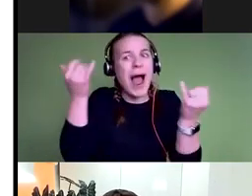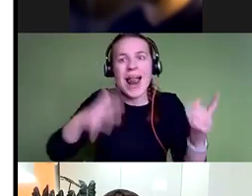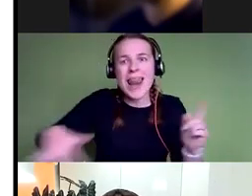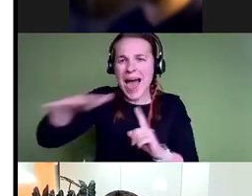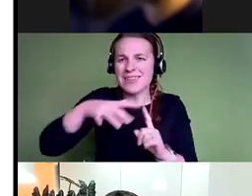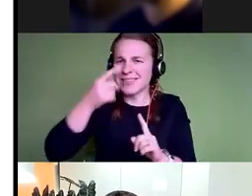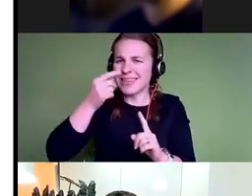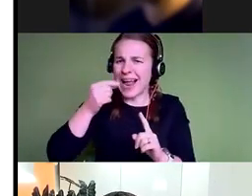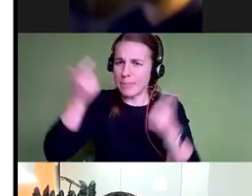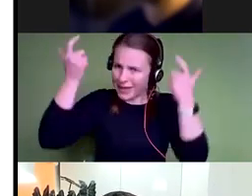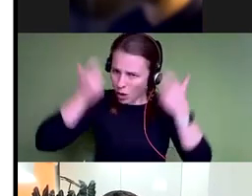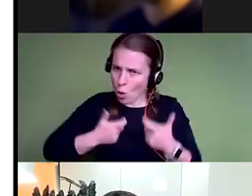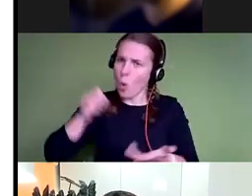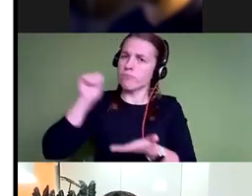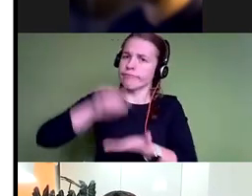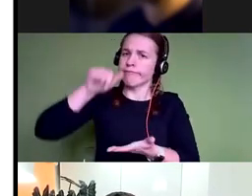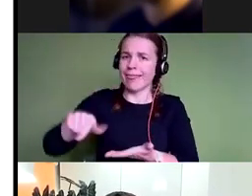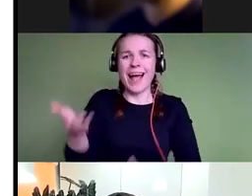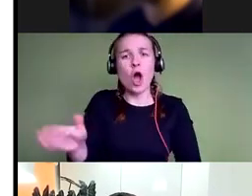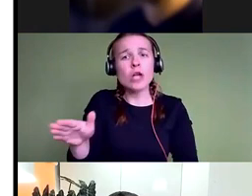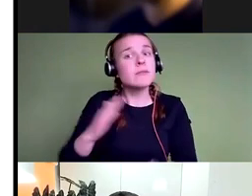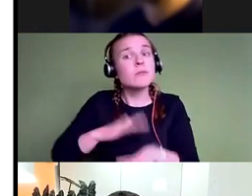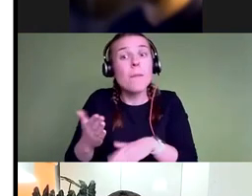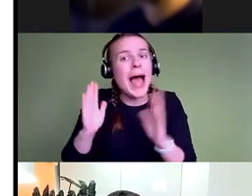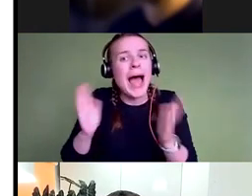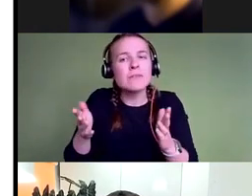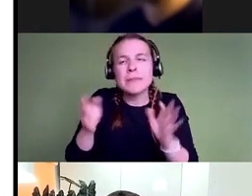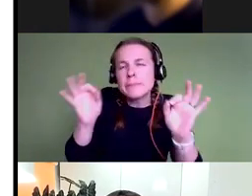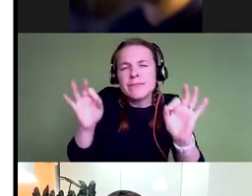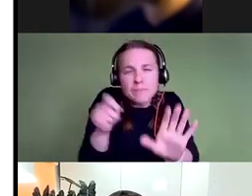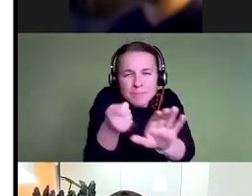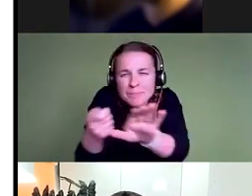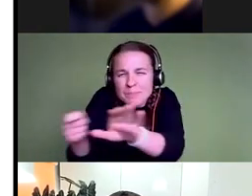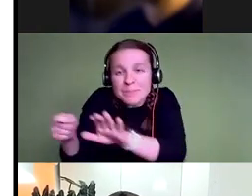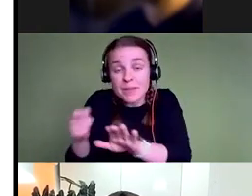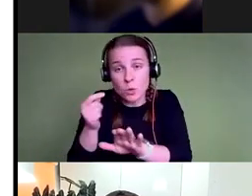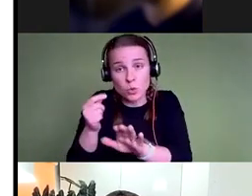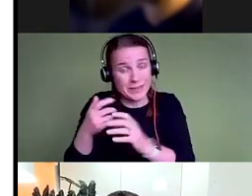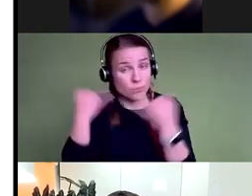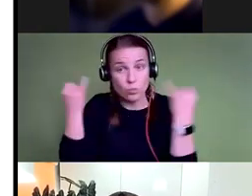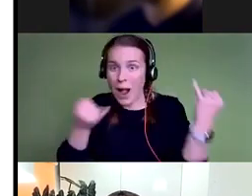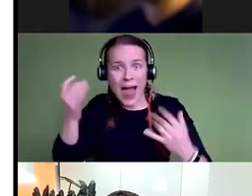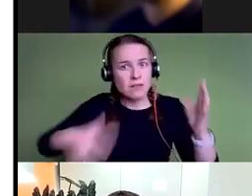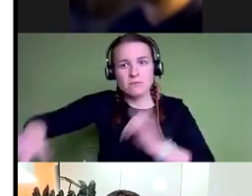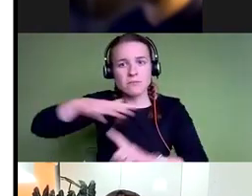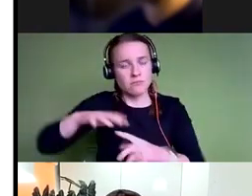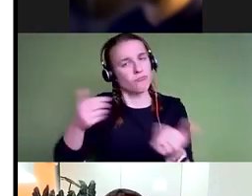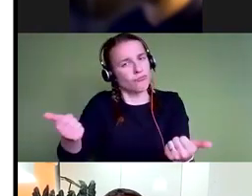case in 2008, the High Court called on the Oxford English dictionary definition of an English country garden to be changed so